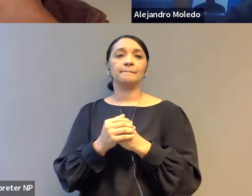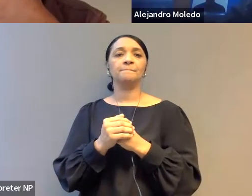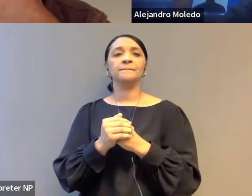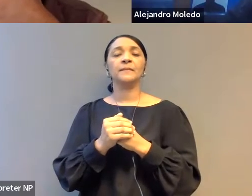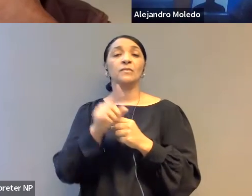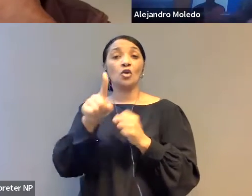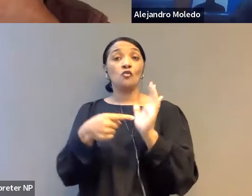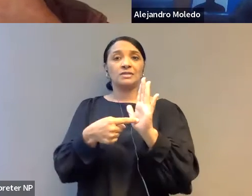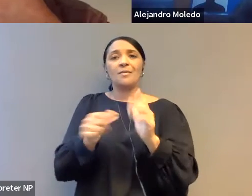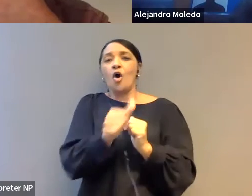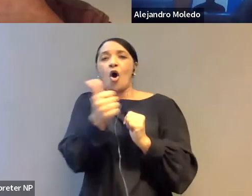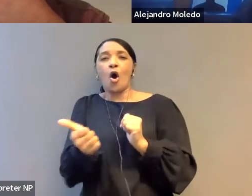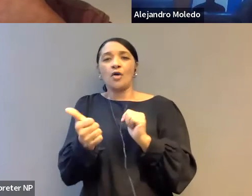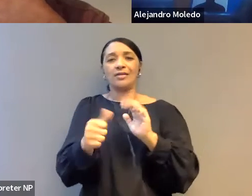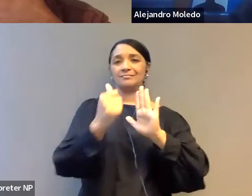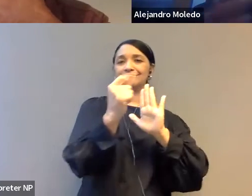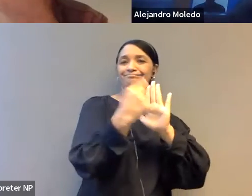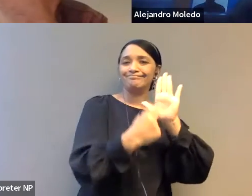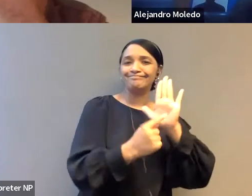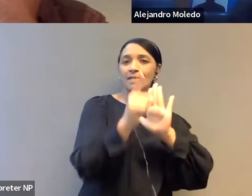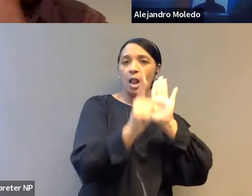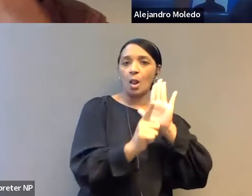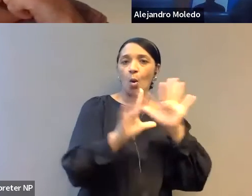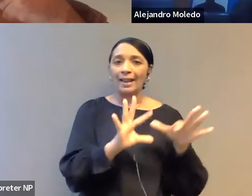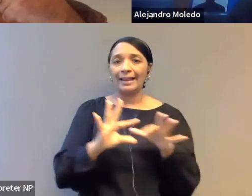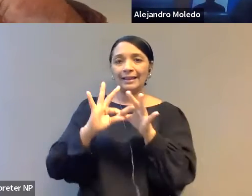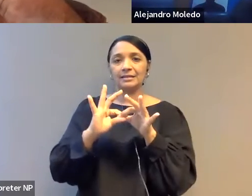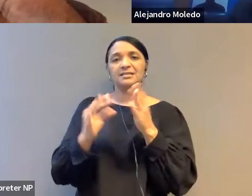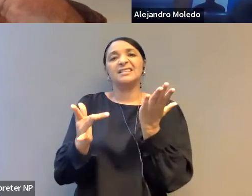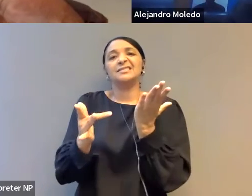that are related to the technicalities of the card